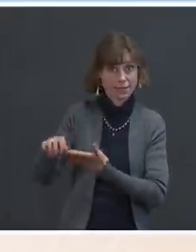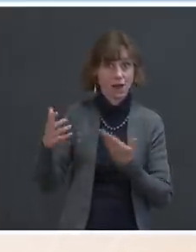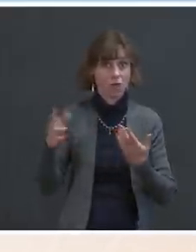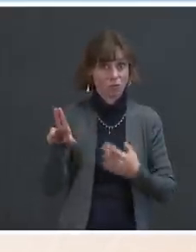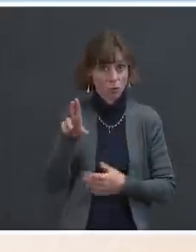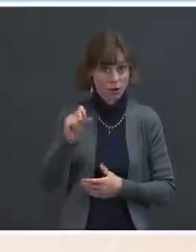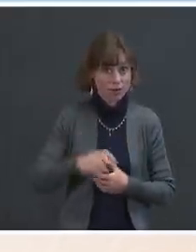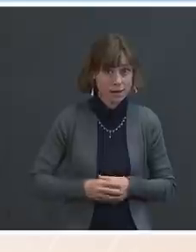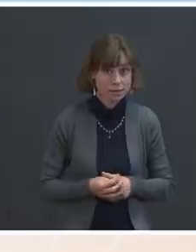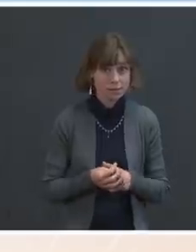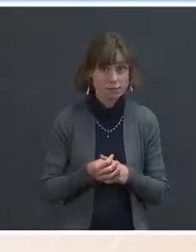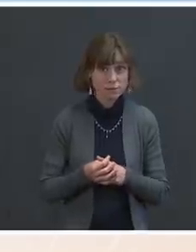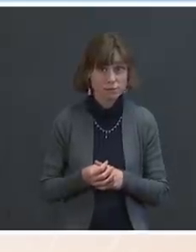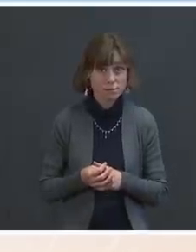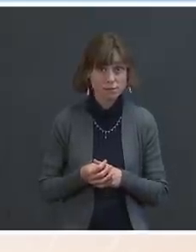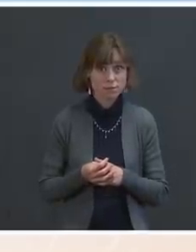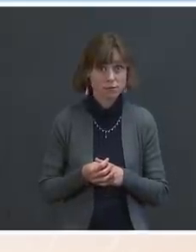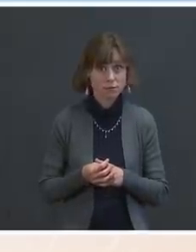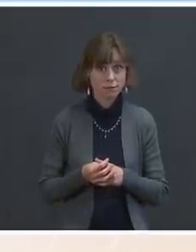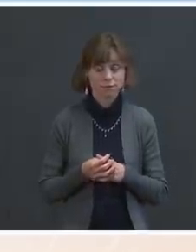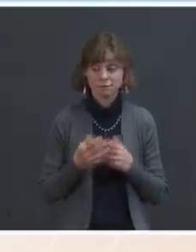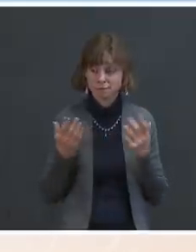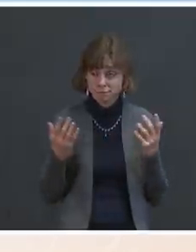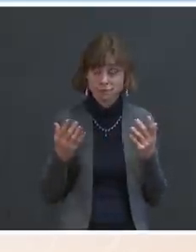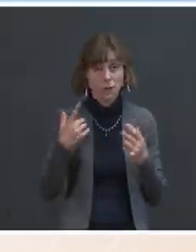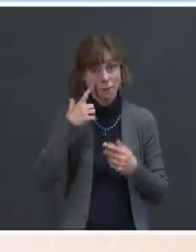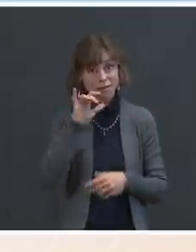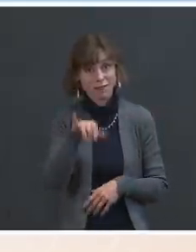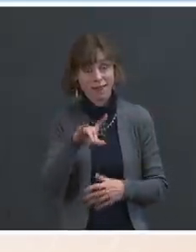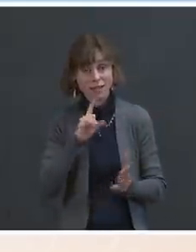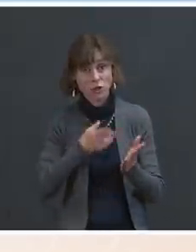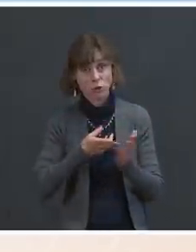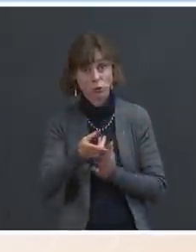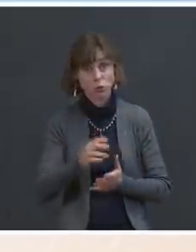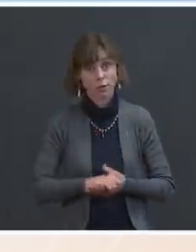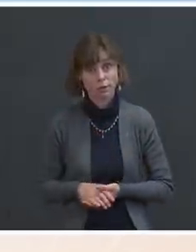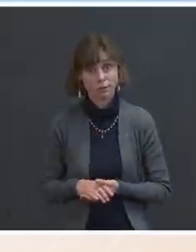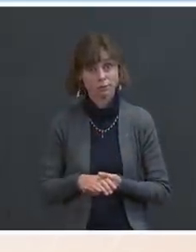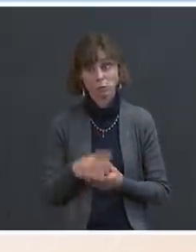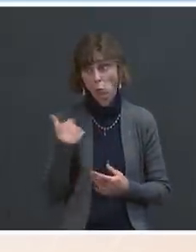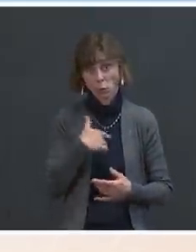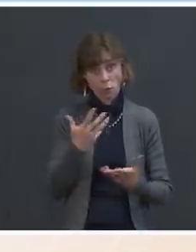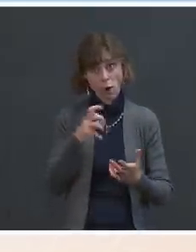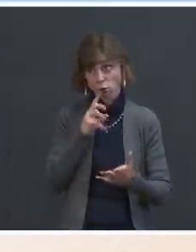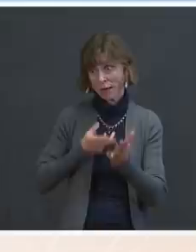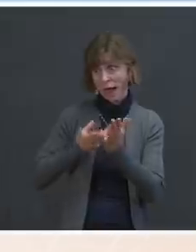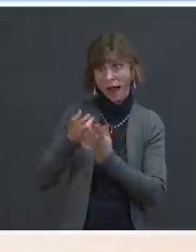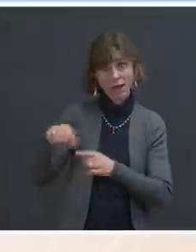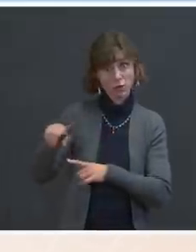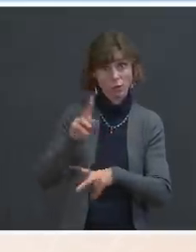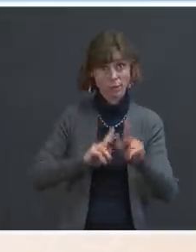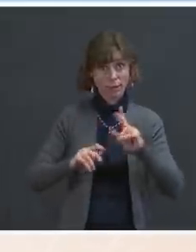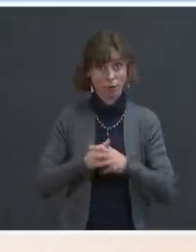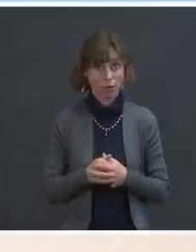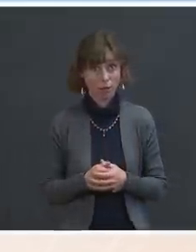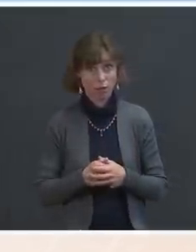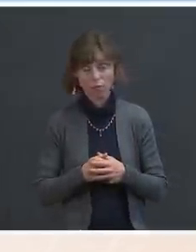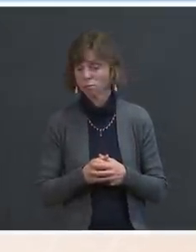Because that is the truth of it. We want to be honest with people. And so, we are trying to send both messages,